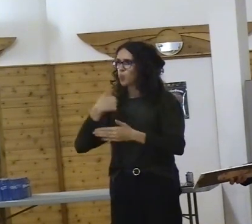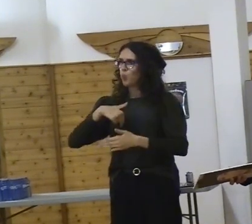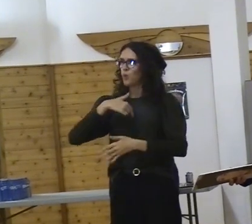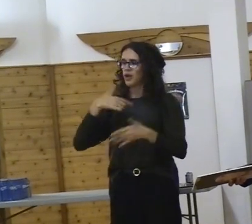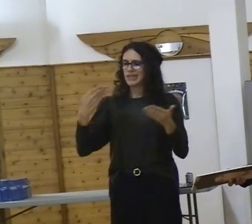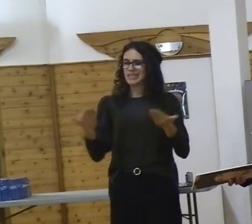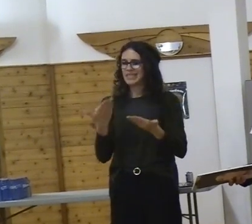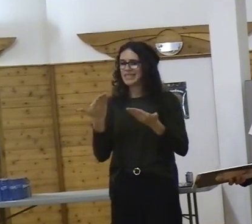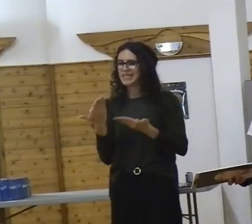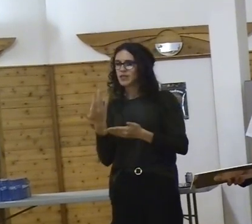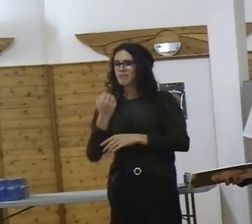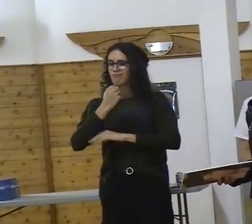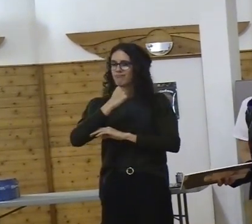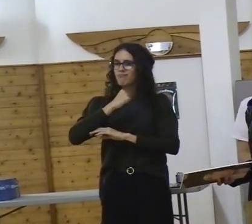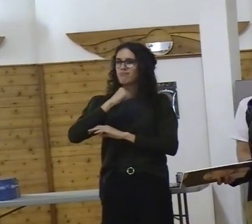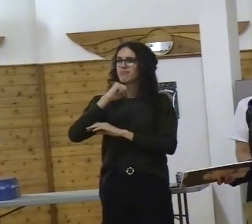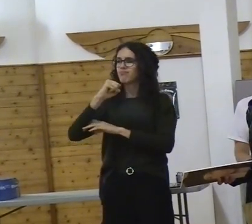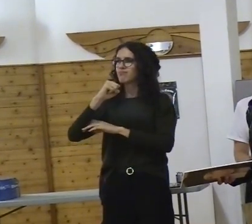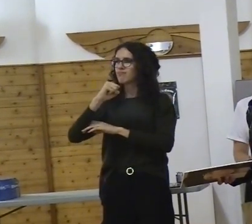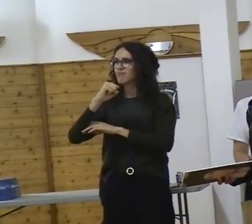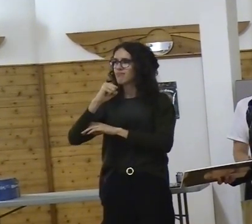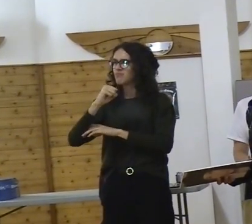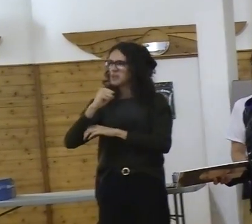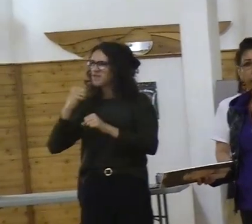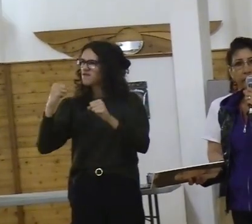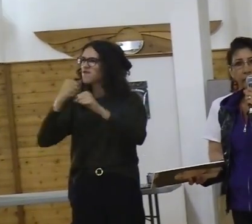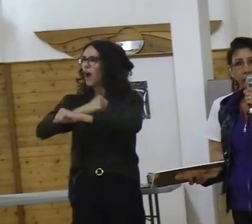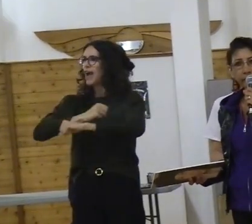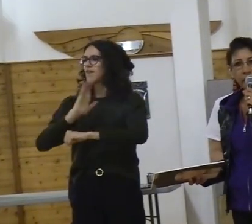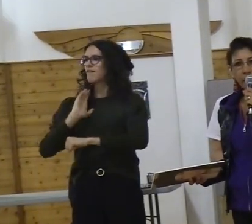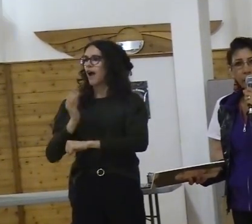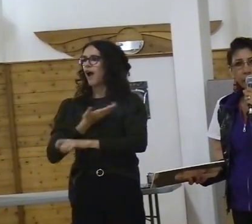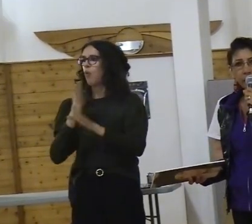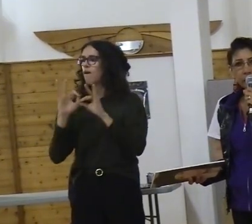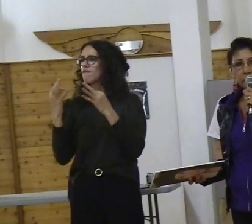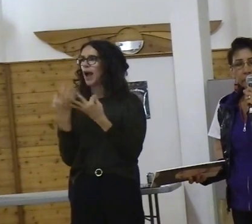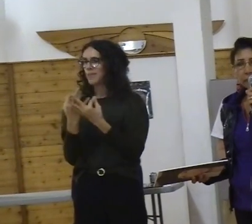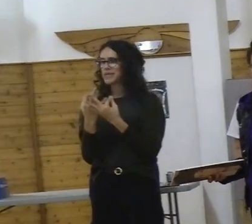It's still a hush hush.